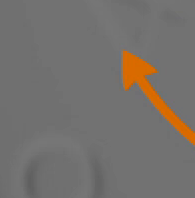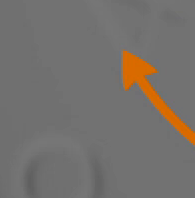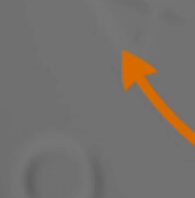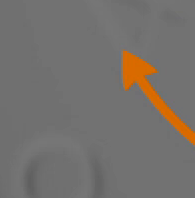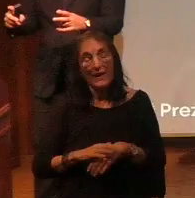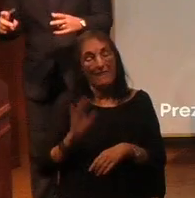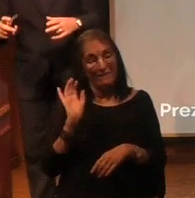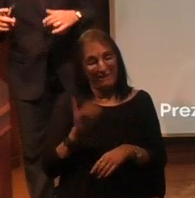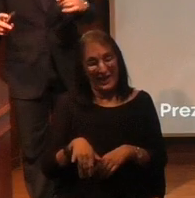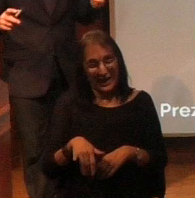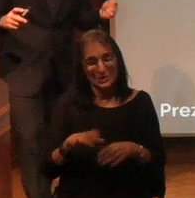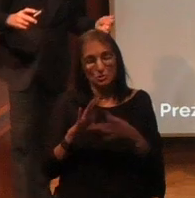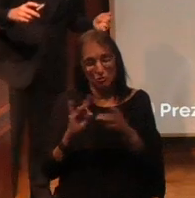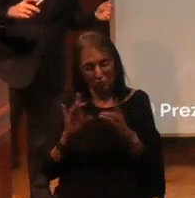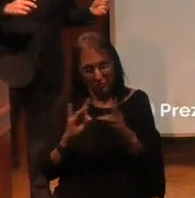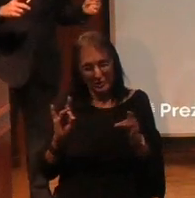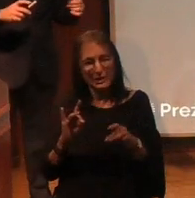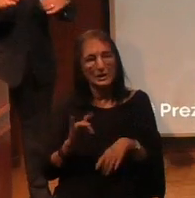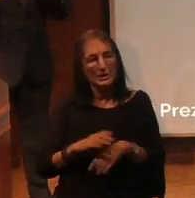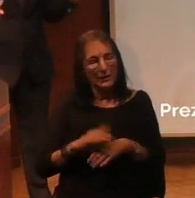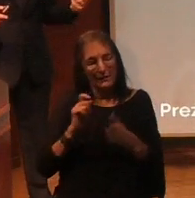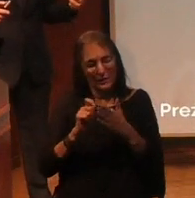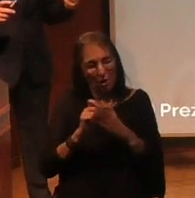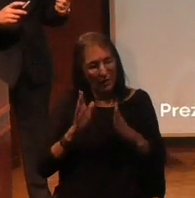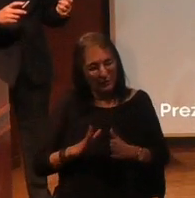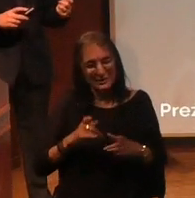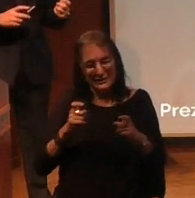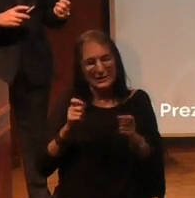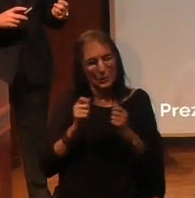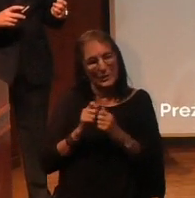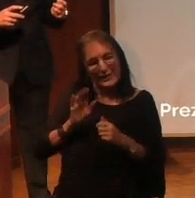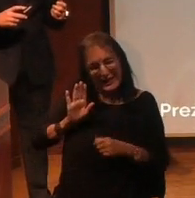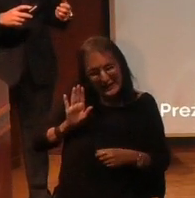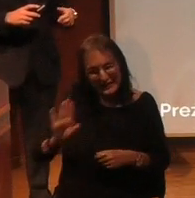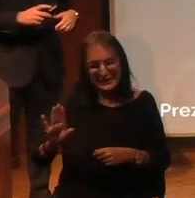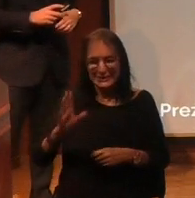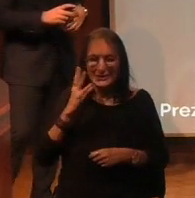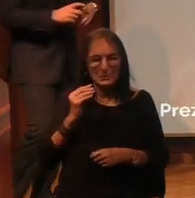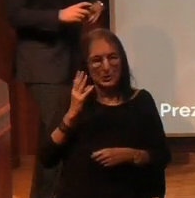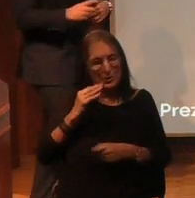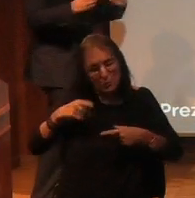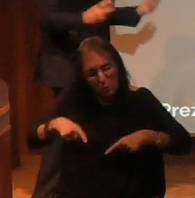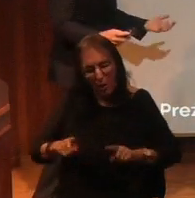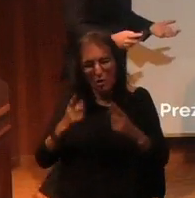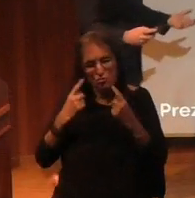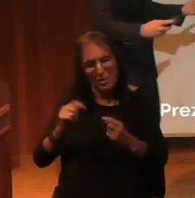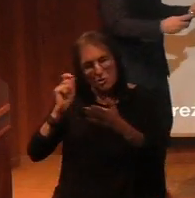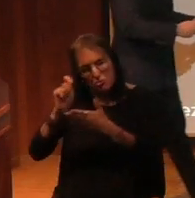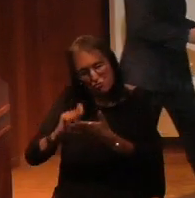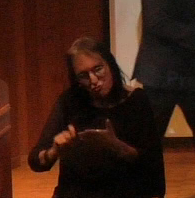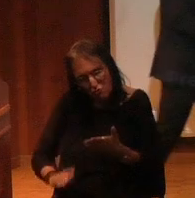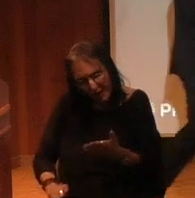Robert Heinlein is really dealing with his own experience of the writing process. Perhaps he's been dealing with writer's block